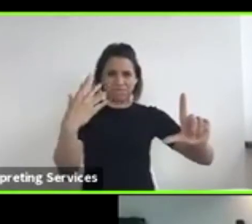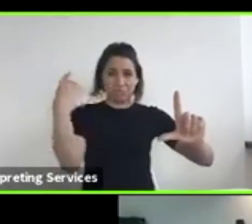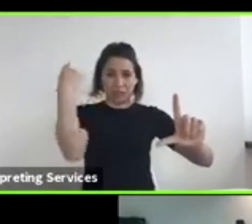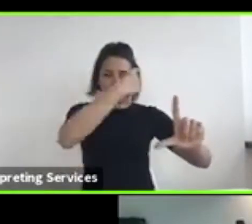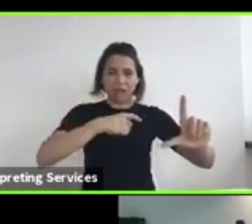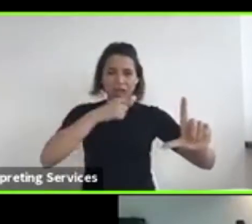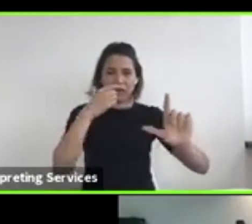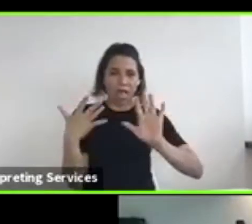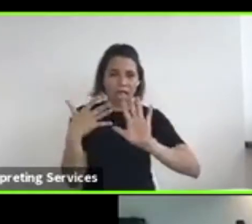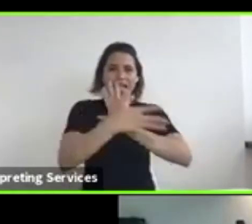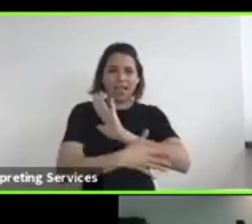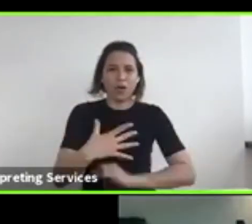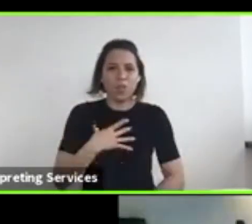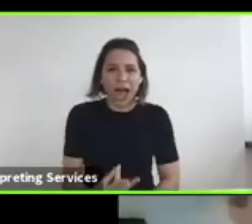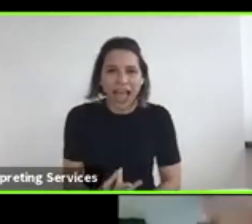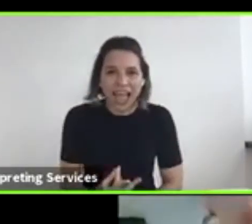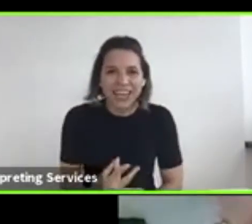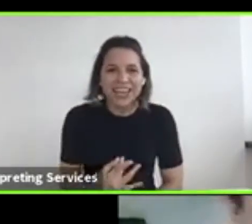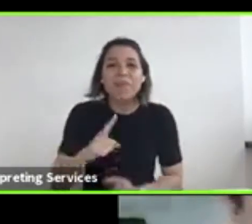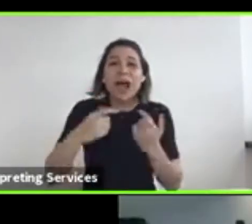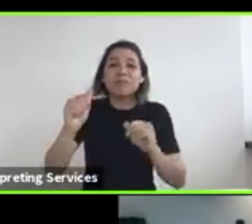WASHED OUT. BUT I'M TRYING TO TAKE IN THE SUN.